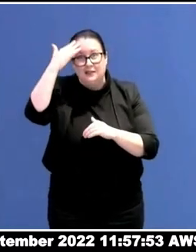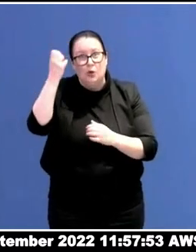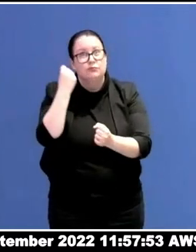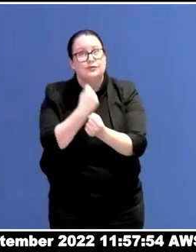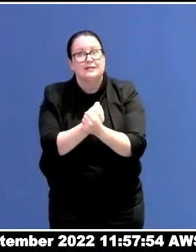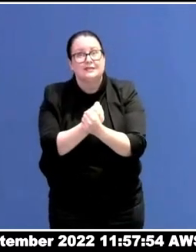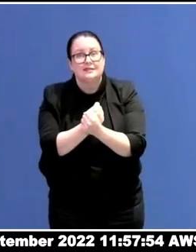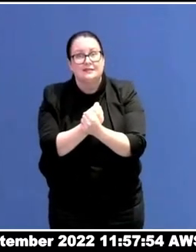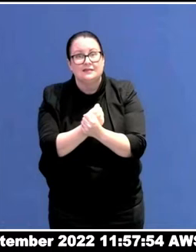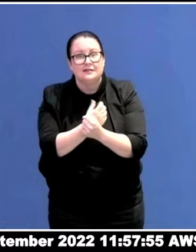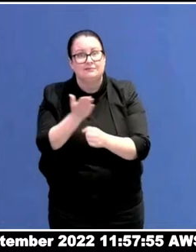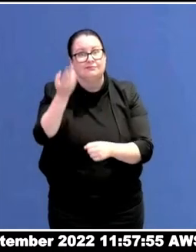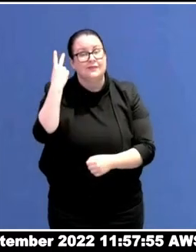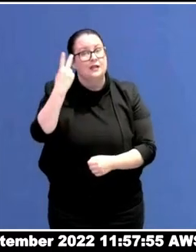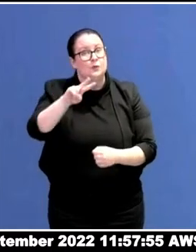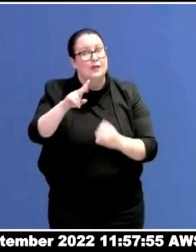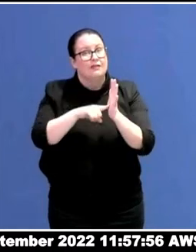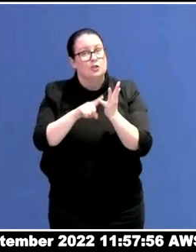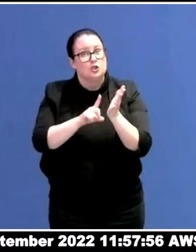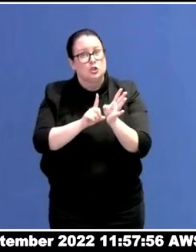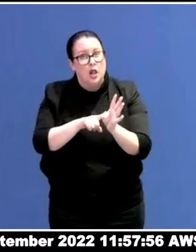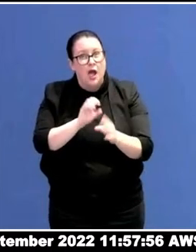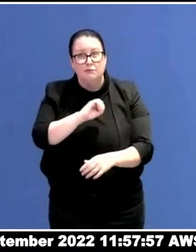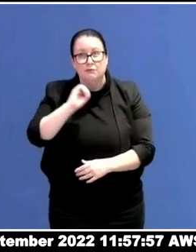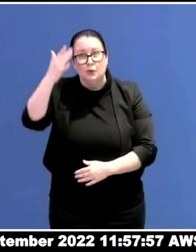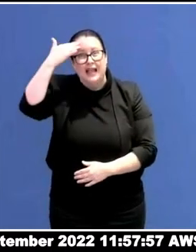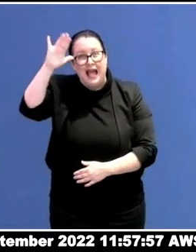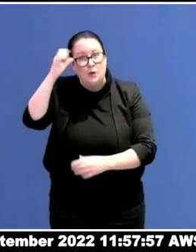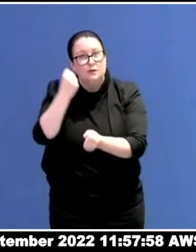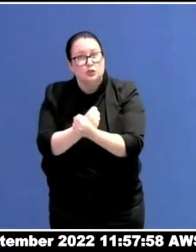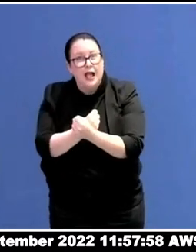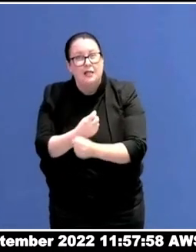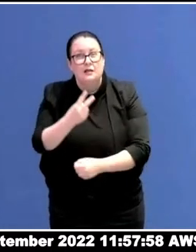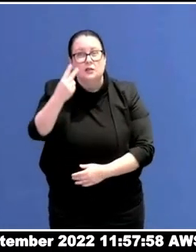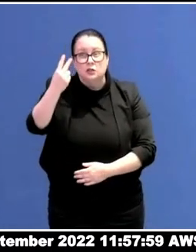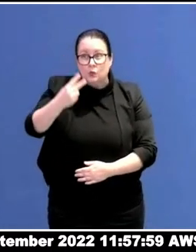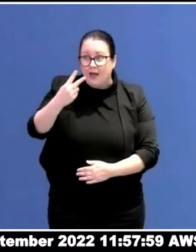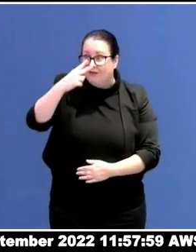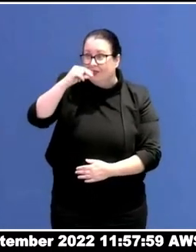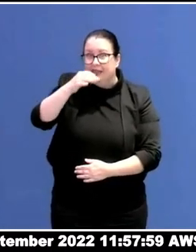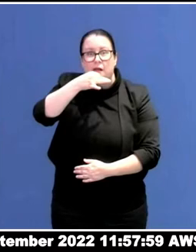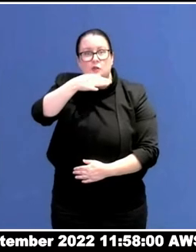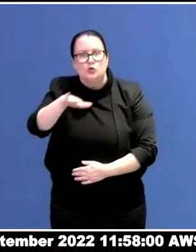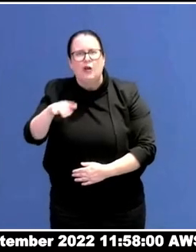the 20th of July, 12 of those young children had disabilities.